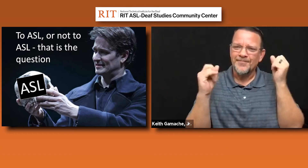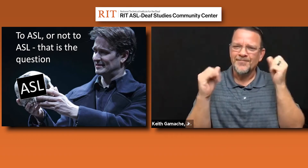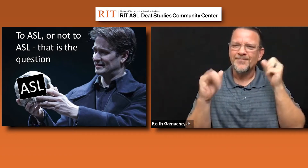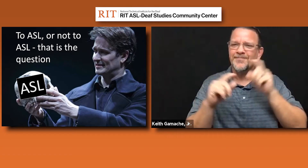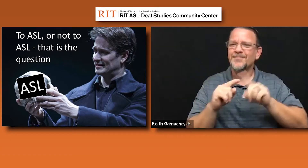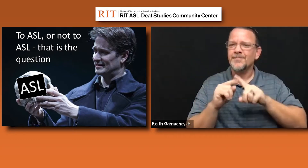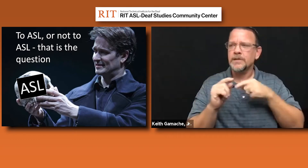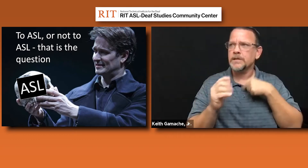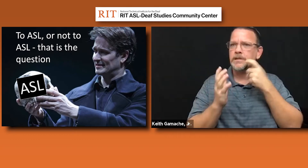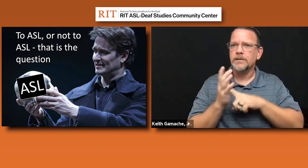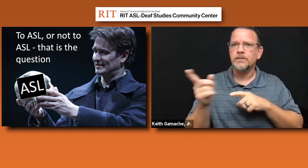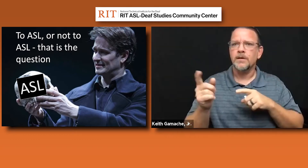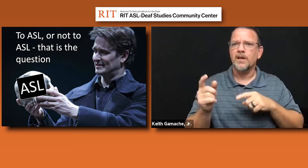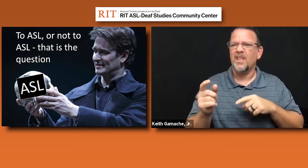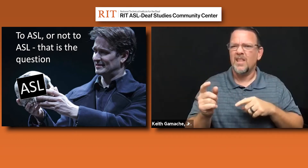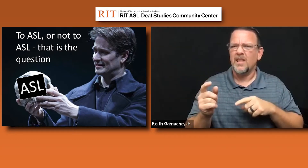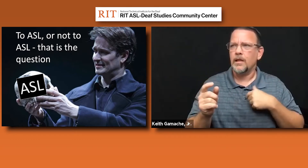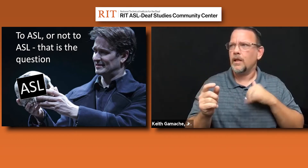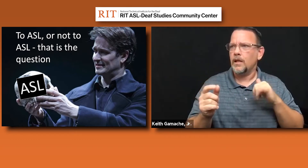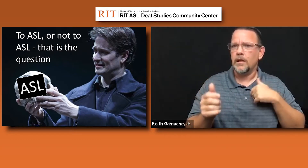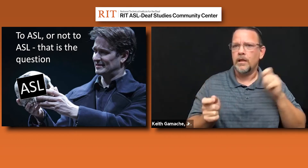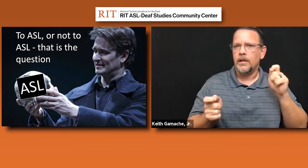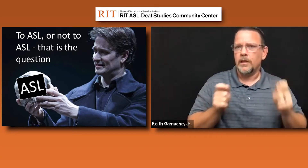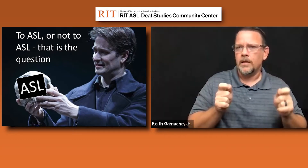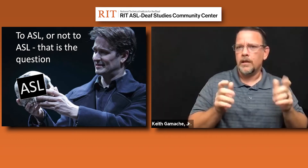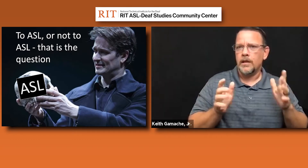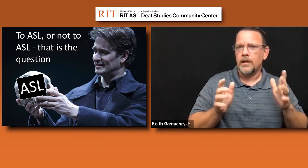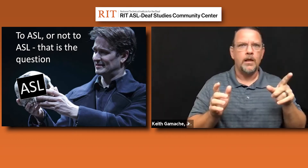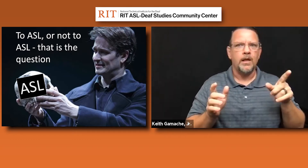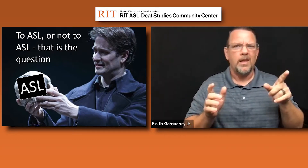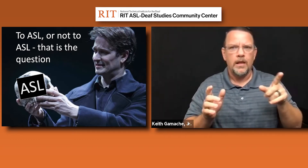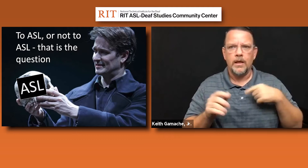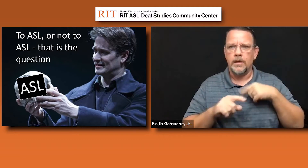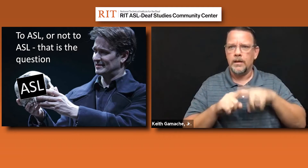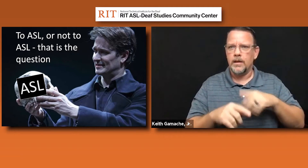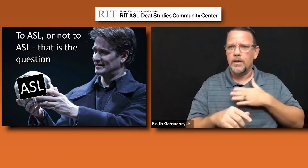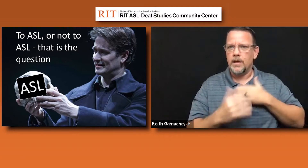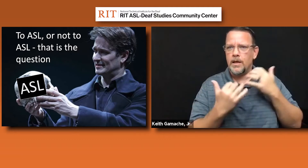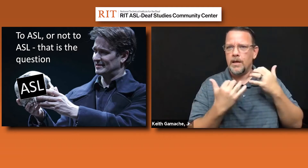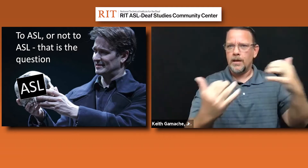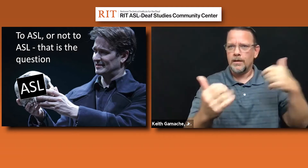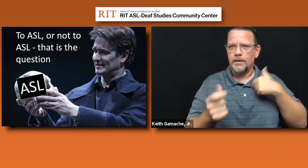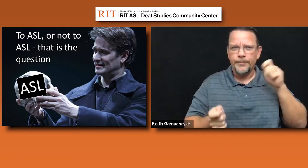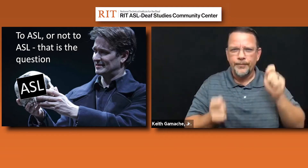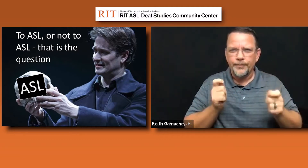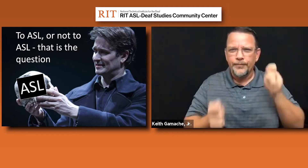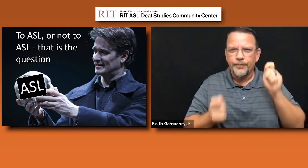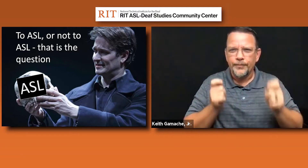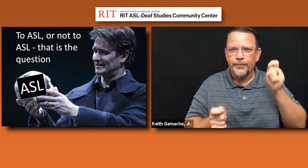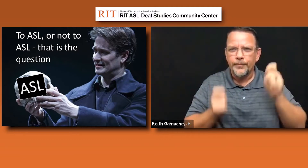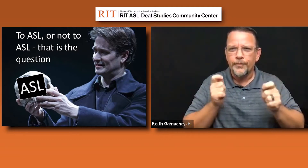You know, I'm an individual that grew up signing, and I did notice I would have to code-switch. It depended on my audience.